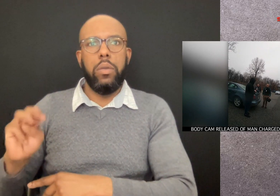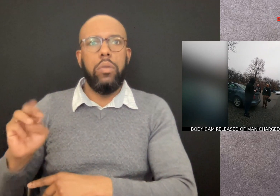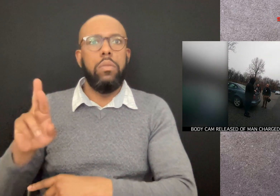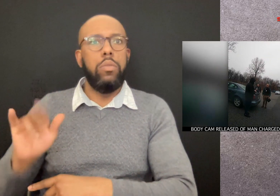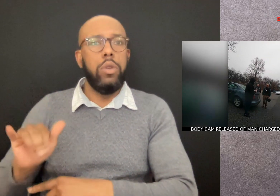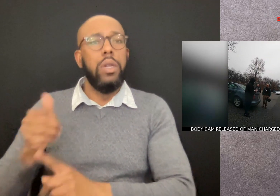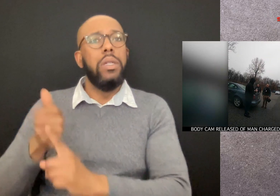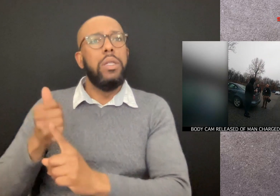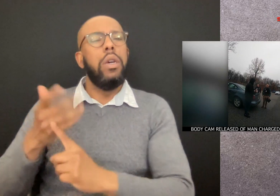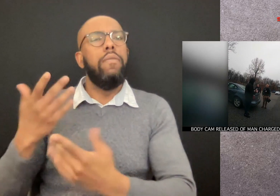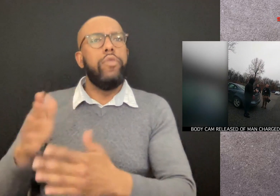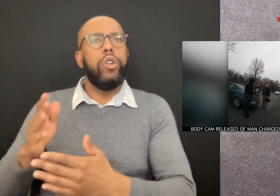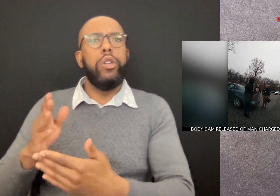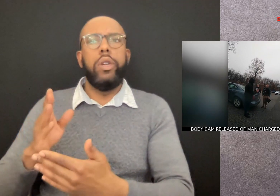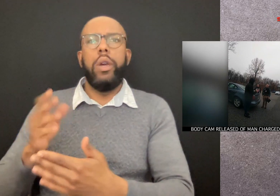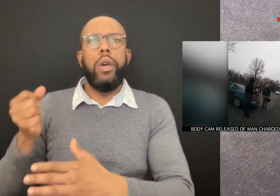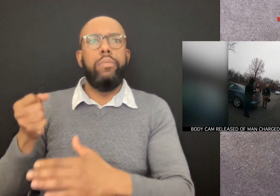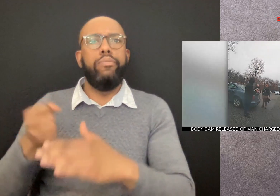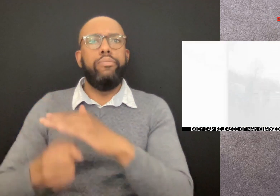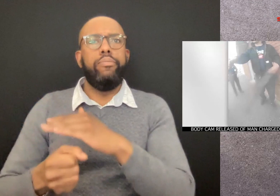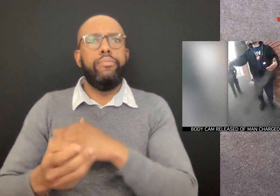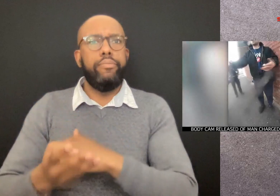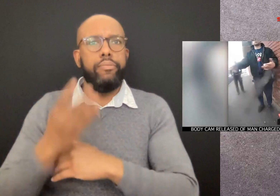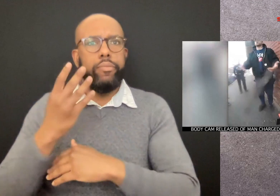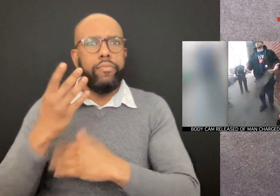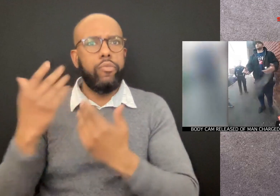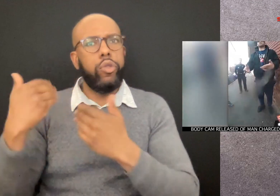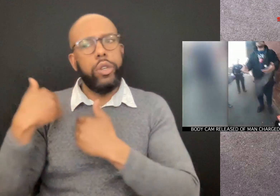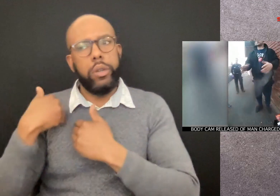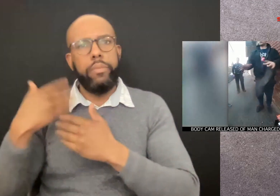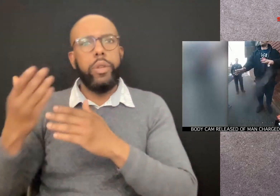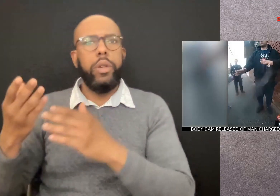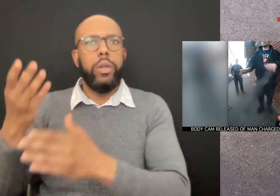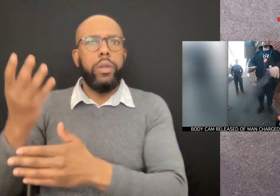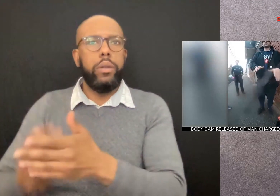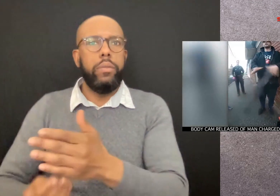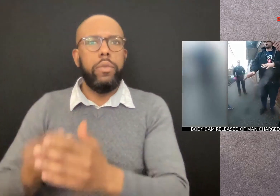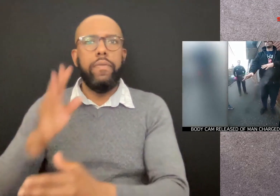He is charged in the death of his five year old daughter.